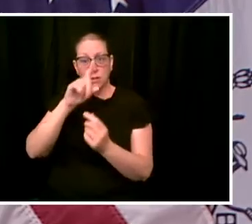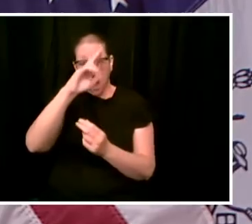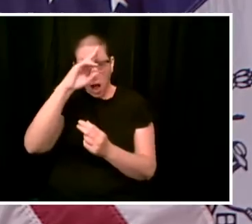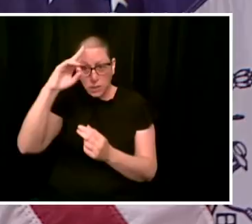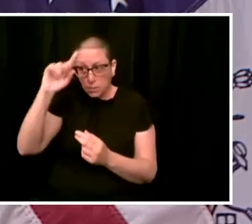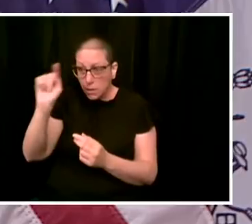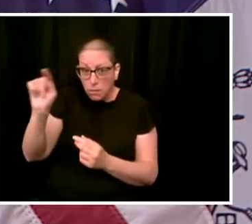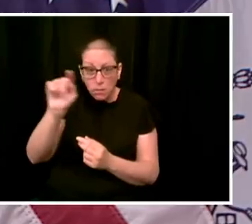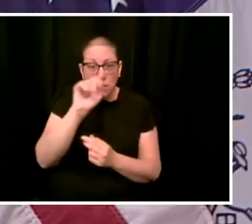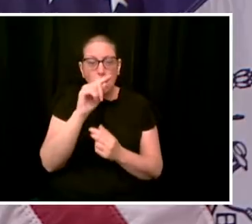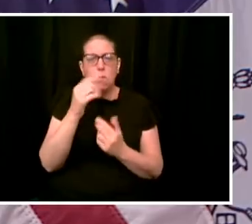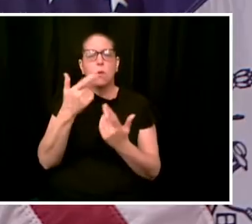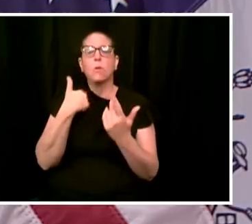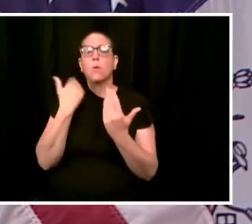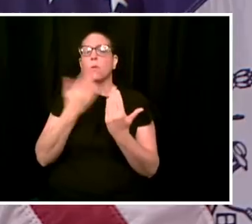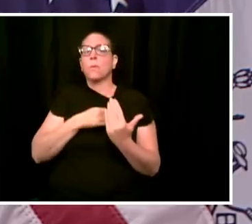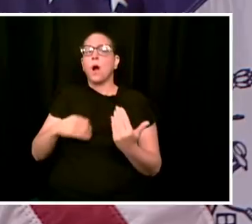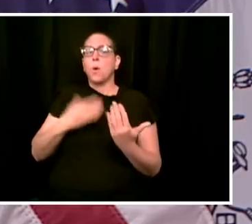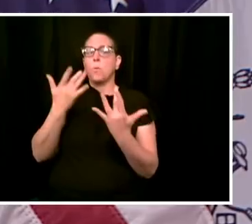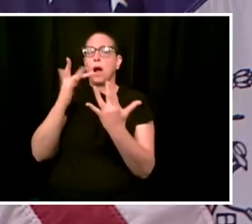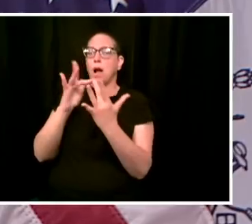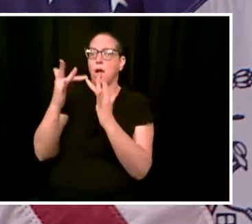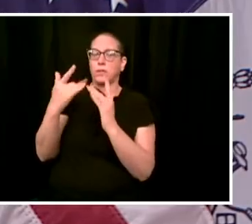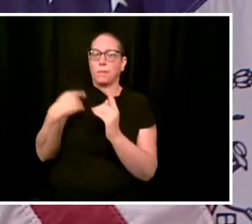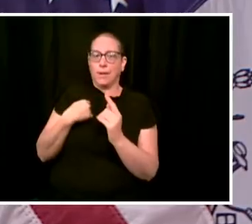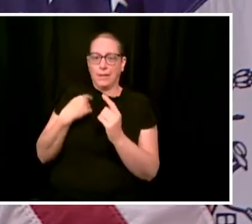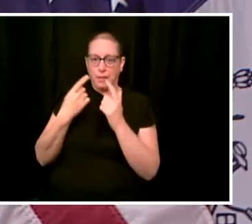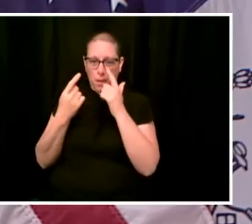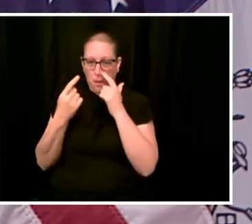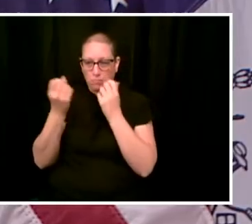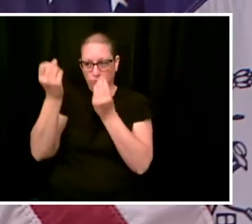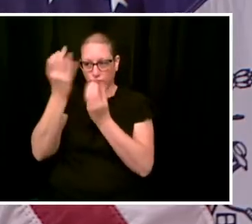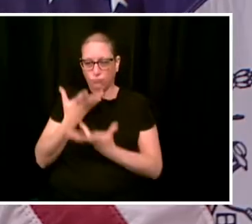FOR HOSPITAL STO REPORT THAT